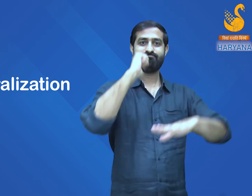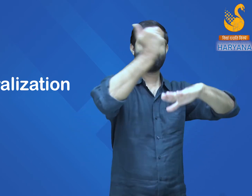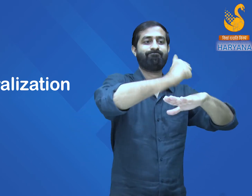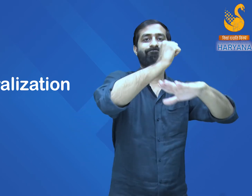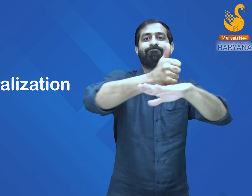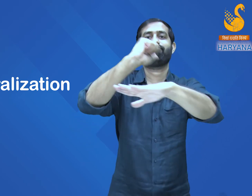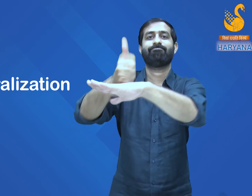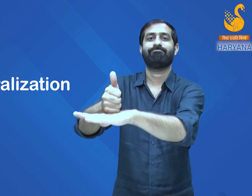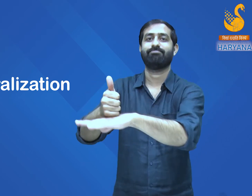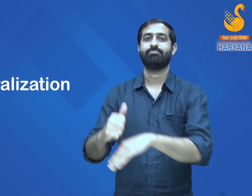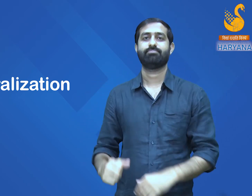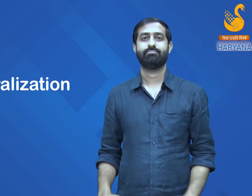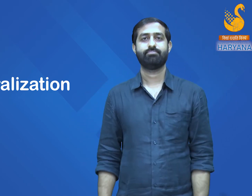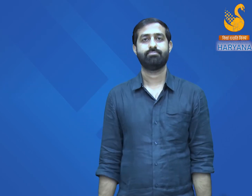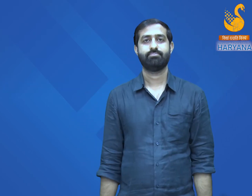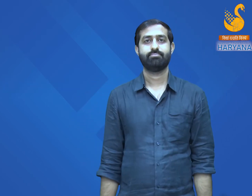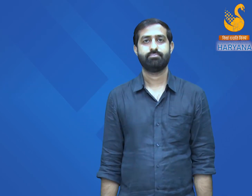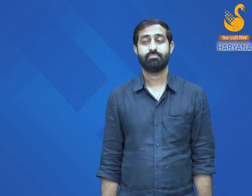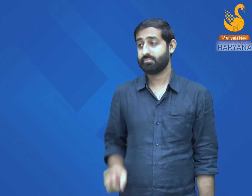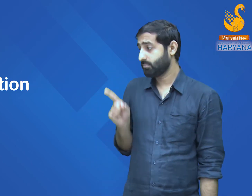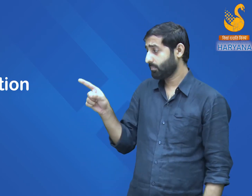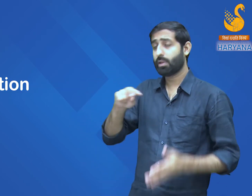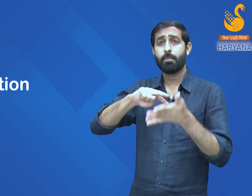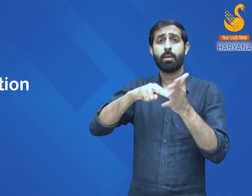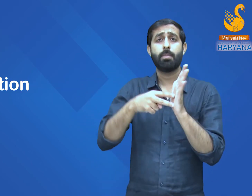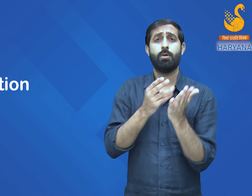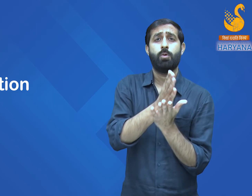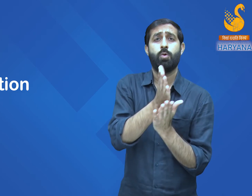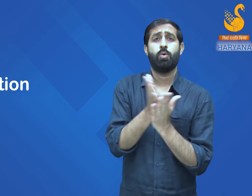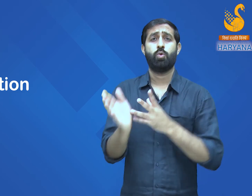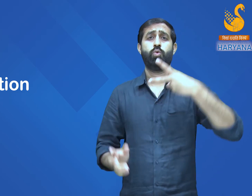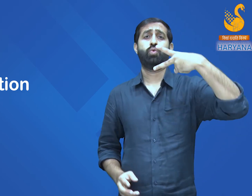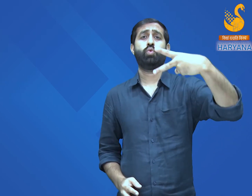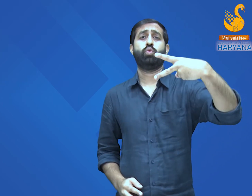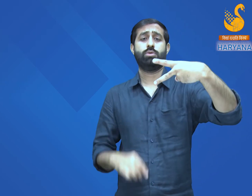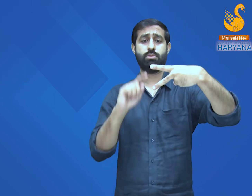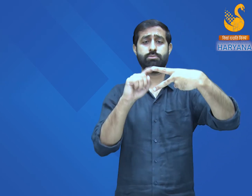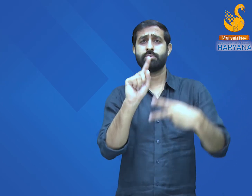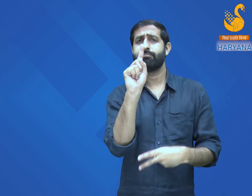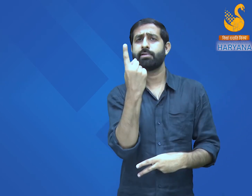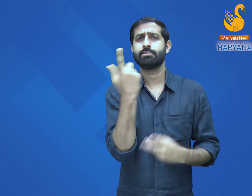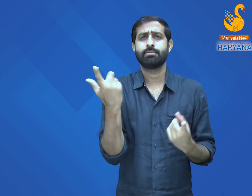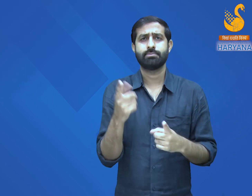The development of industries in a country or region. Evolution There are two different meanings of evolution.